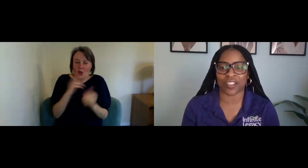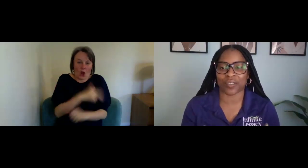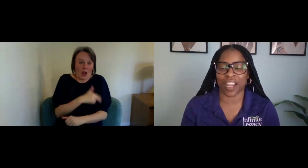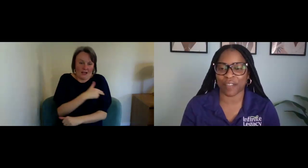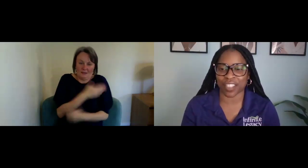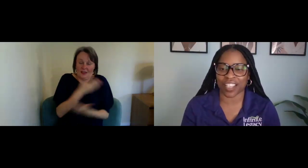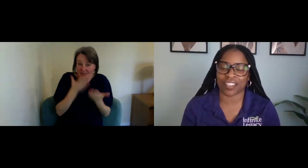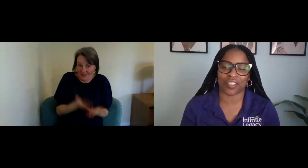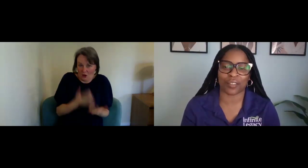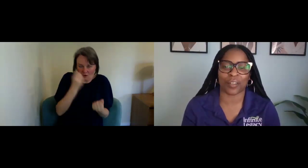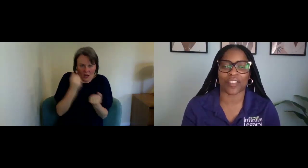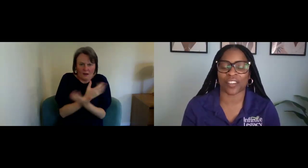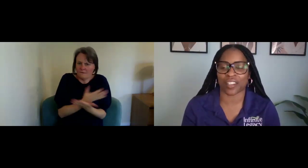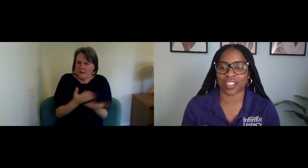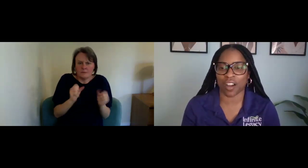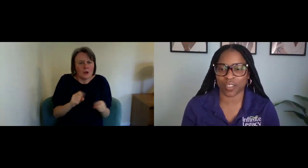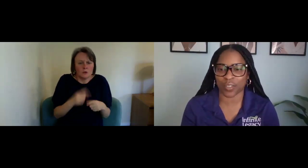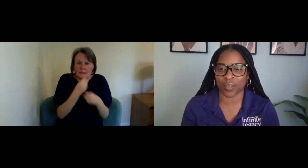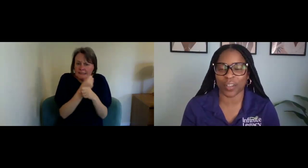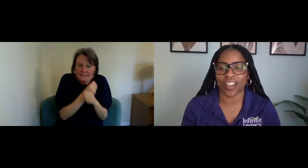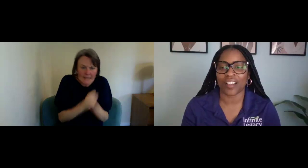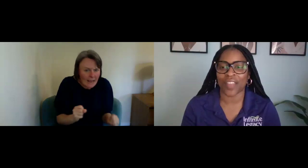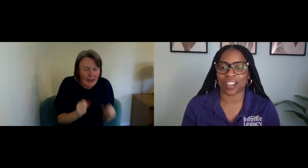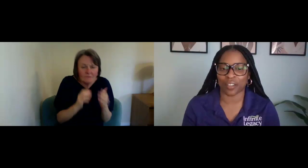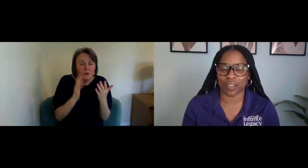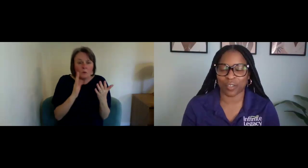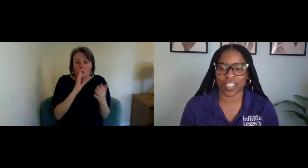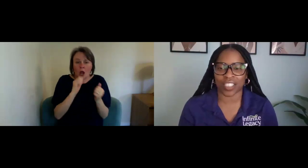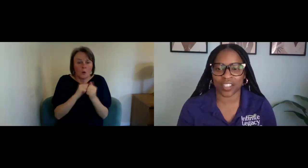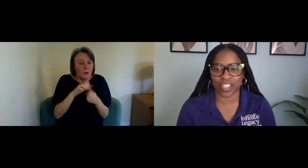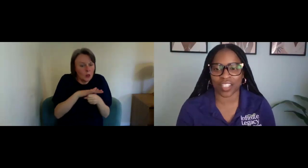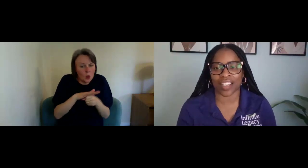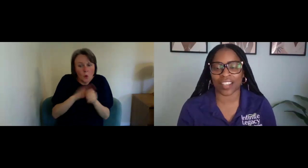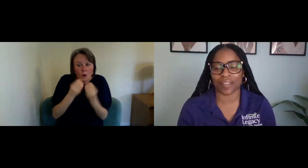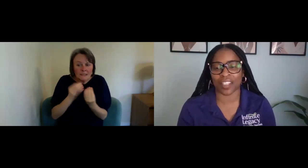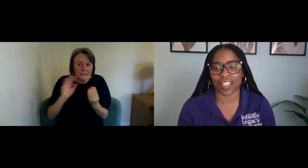to do everything they can do and they're going to talk to that local organization, like Infinite